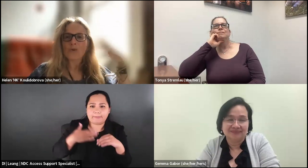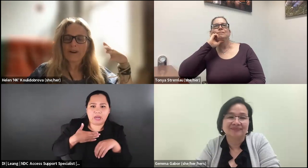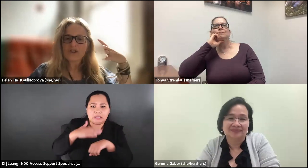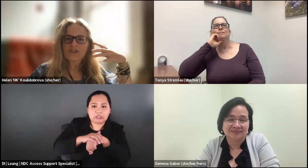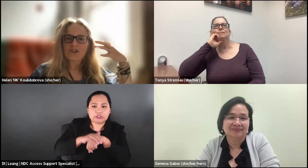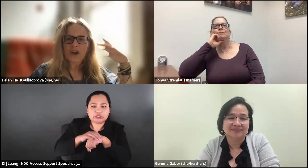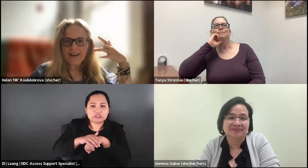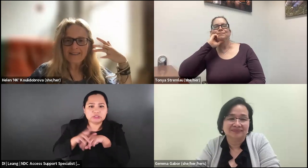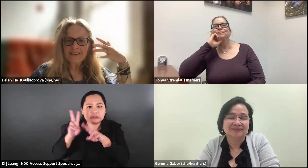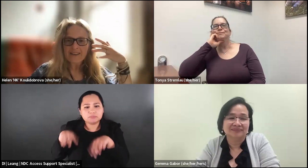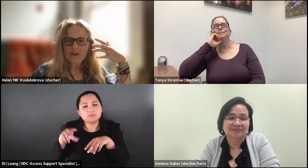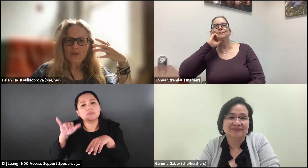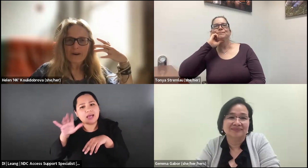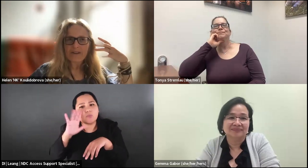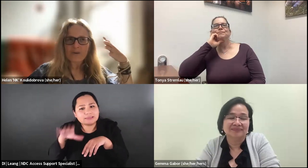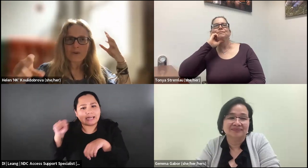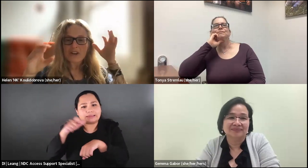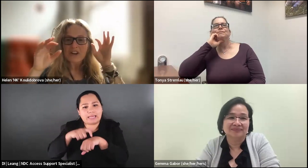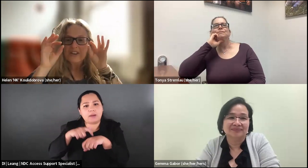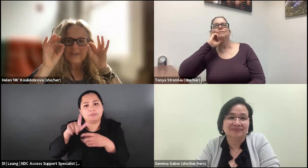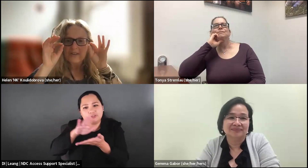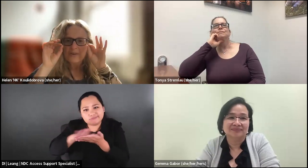The question is not whether we're